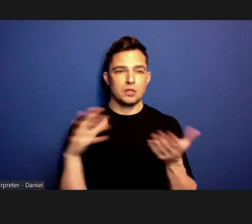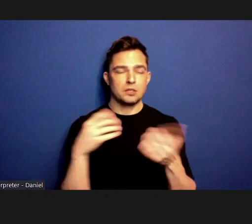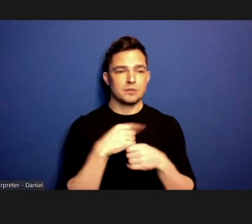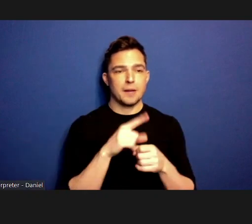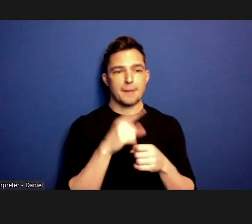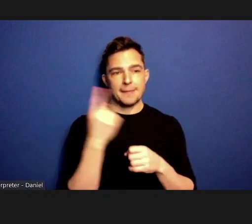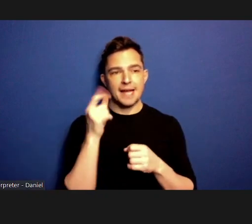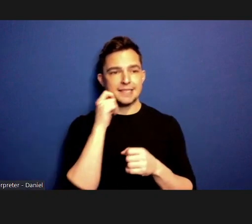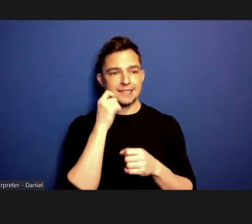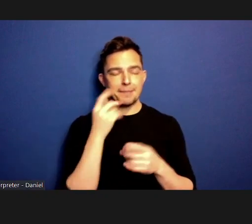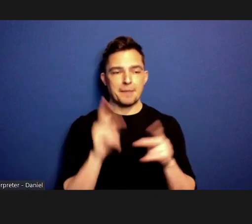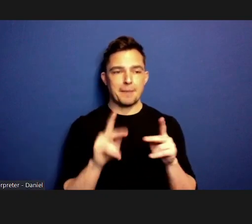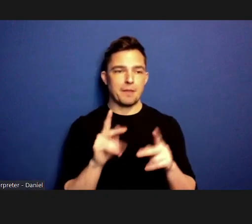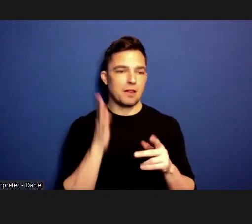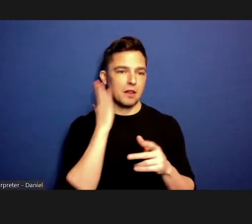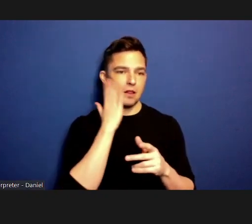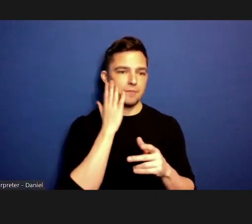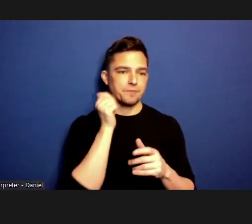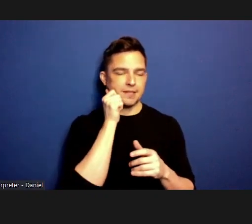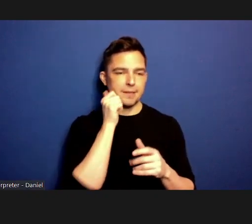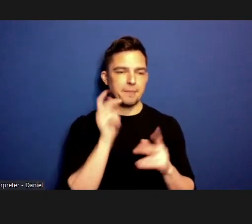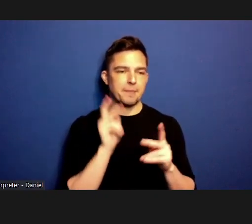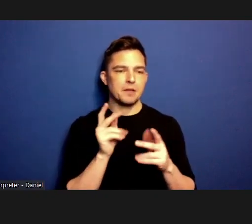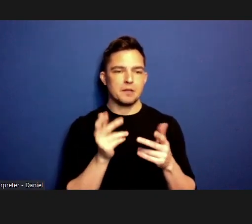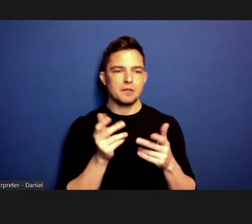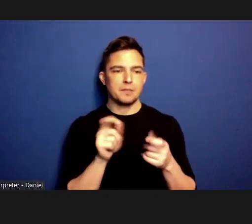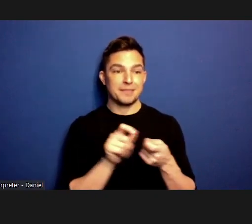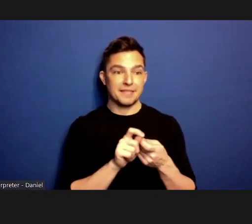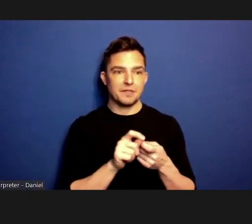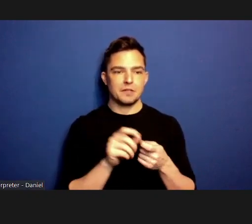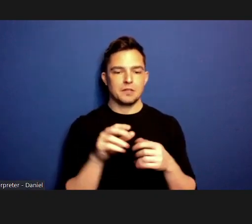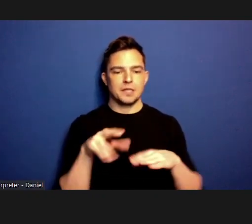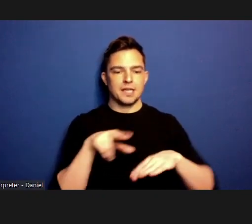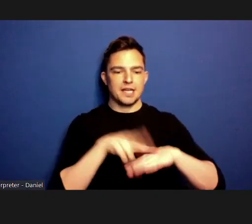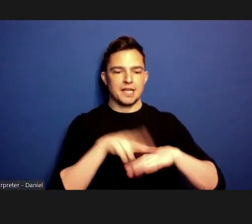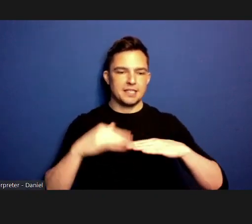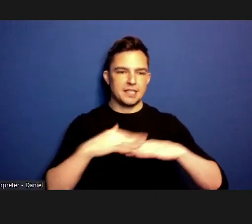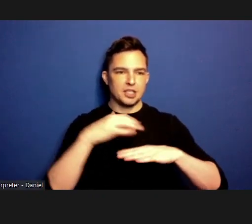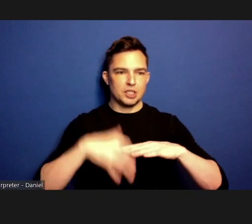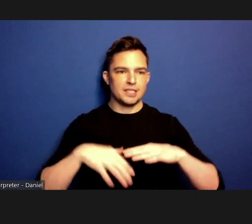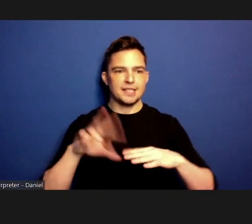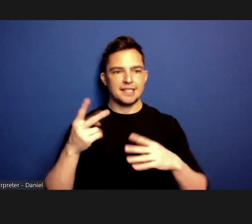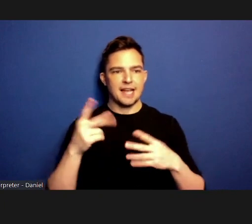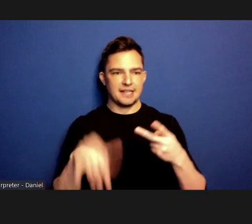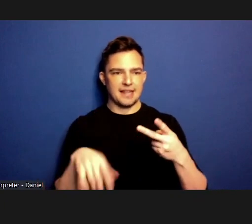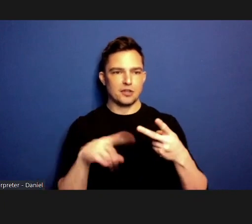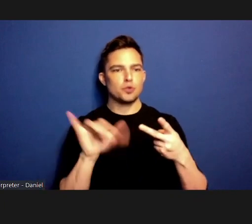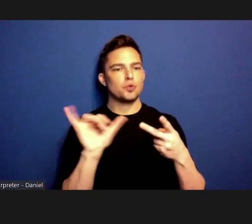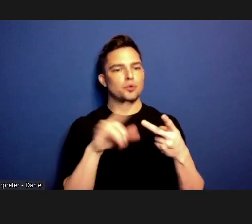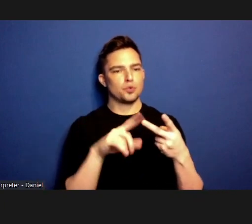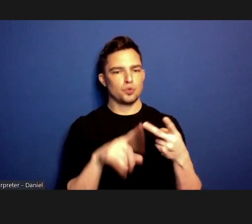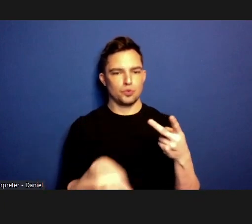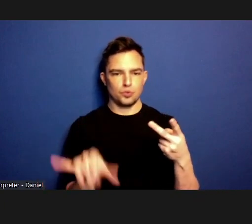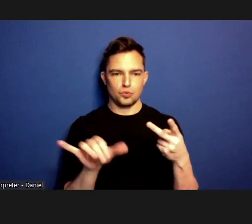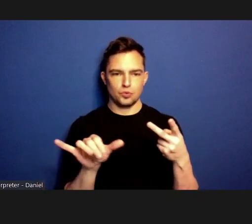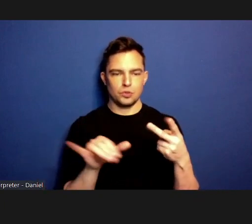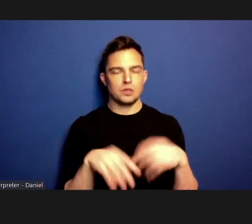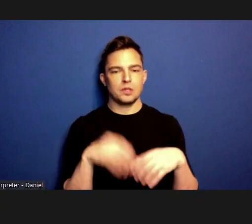in particular indigenous folks I think second to that. If you read sexual health research,